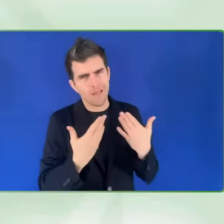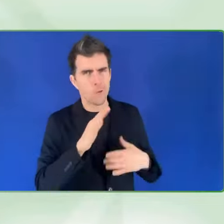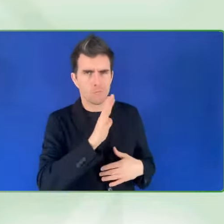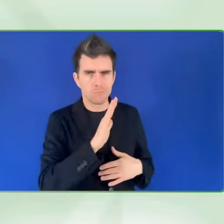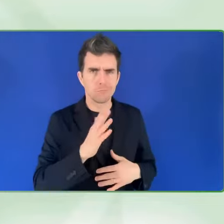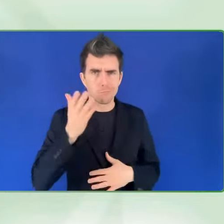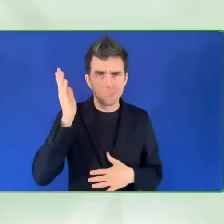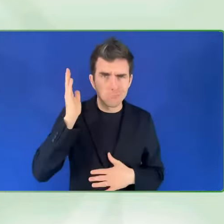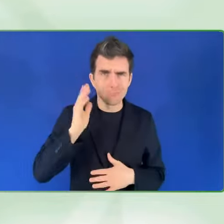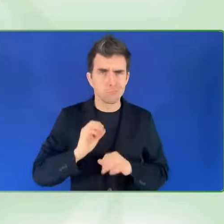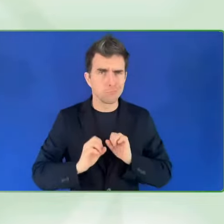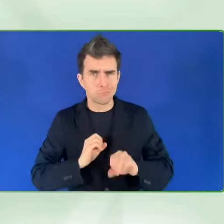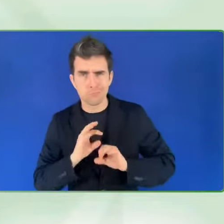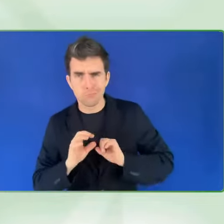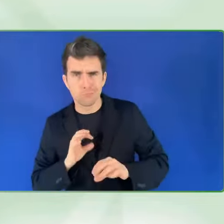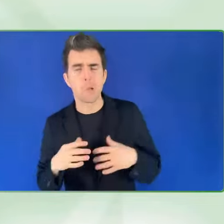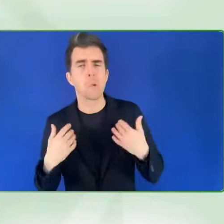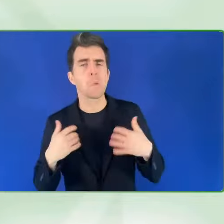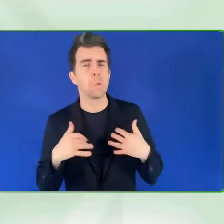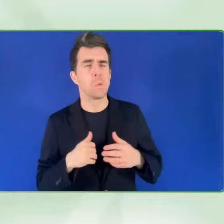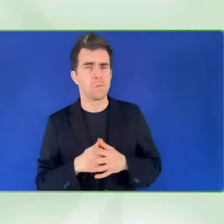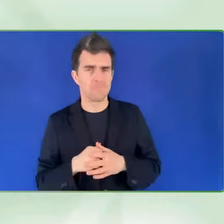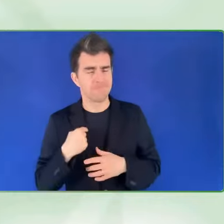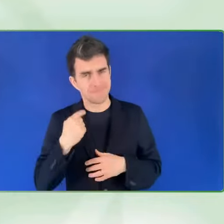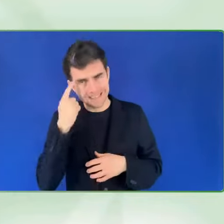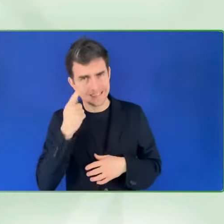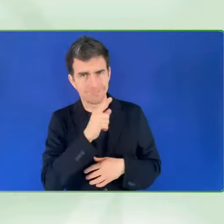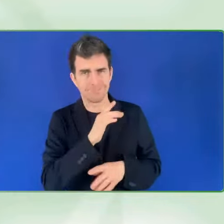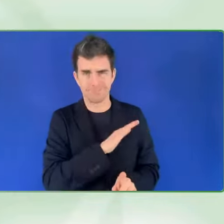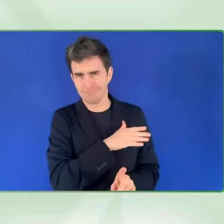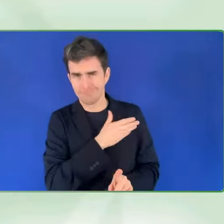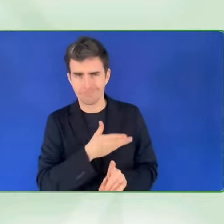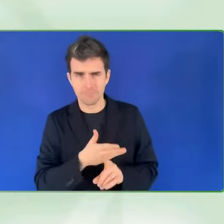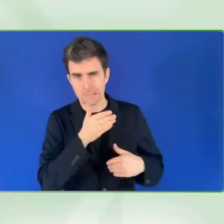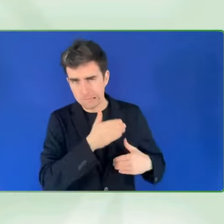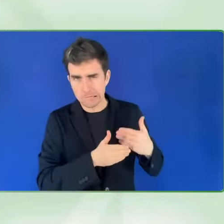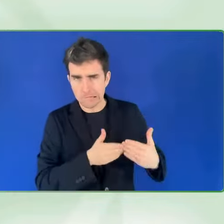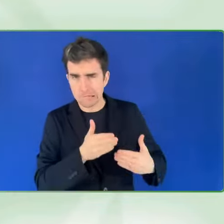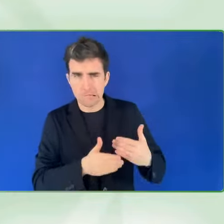The Brazilian writer and activist.